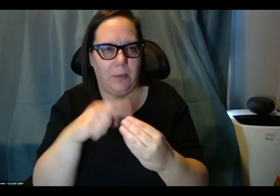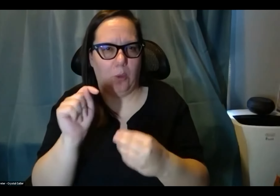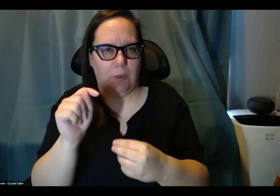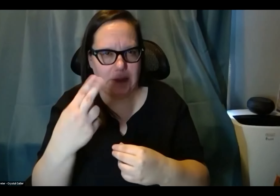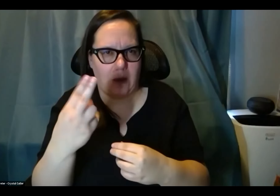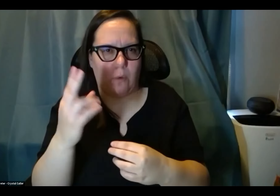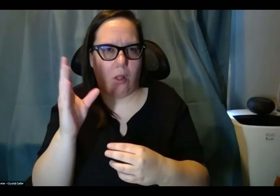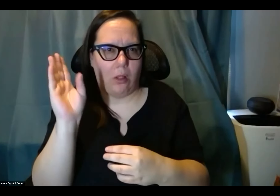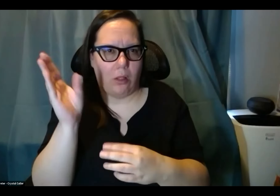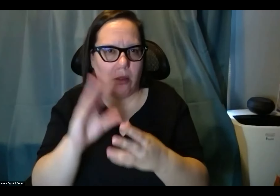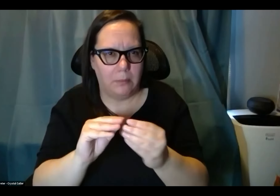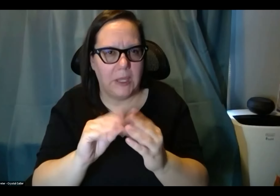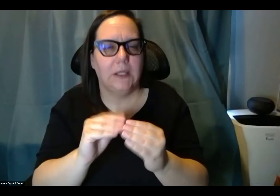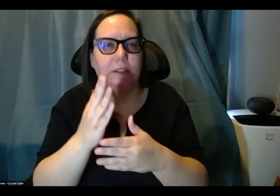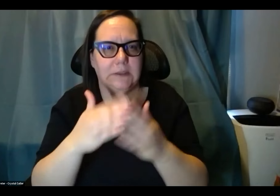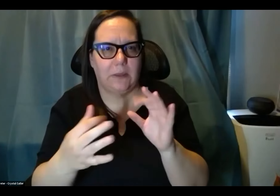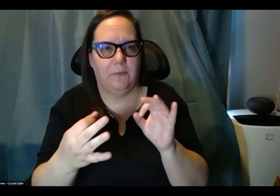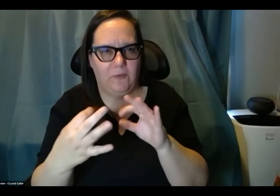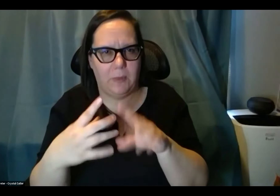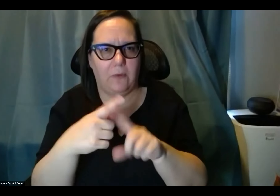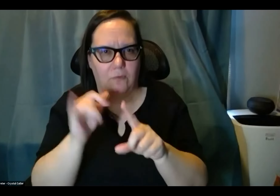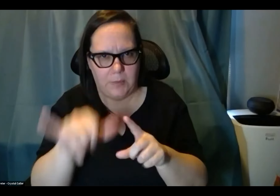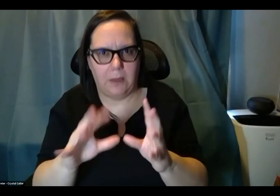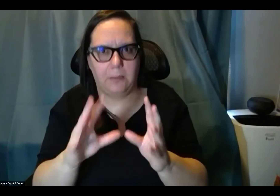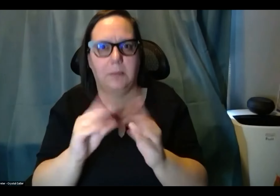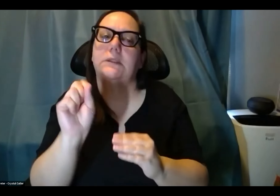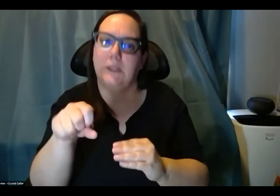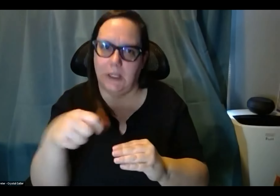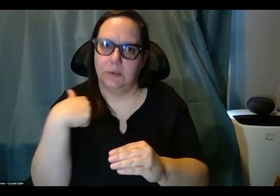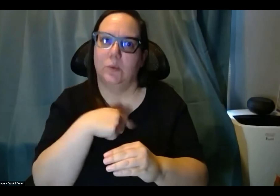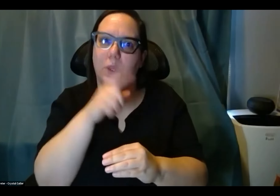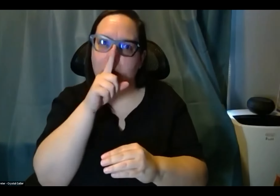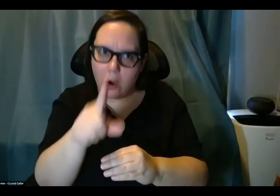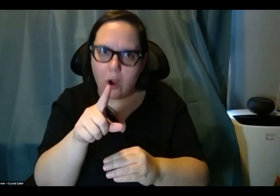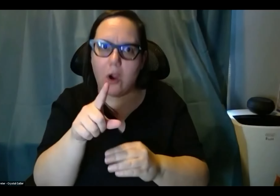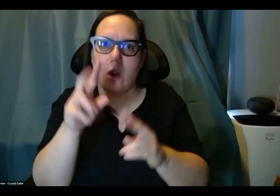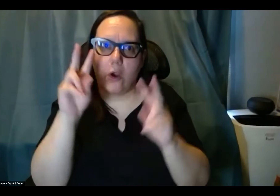the feedback we got from that. So we are looking at that and getting ideas and as always, if